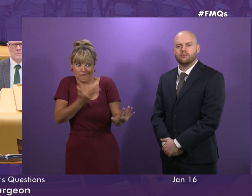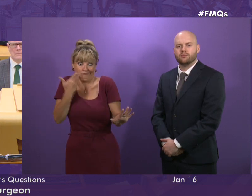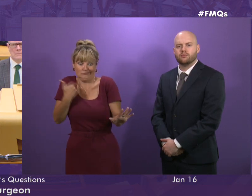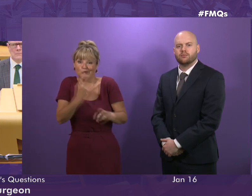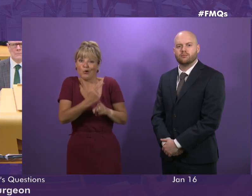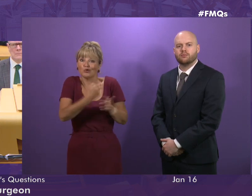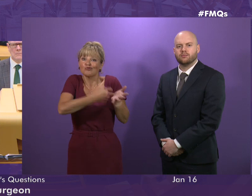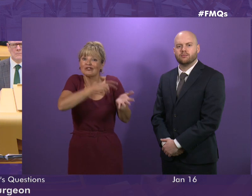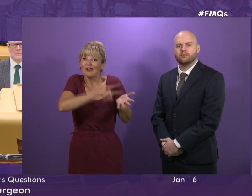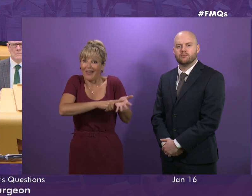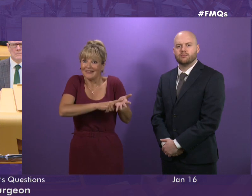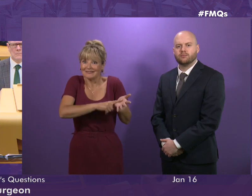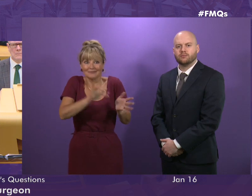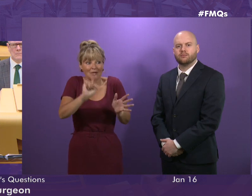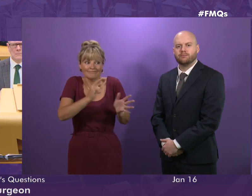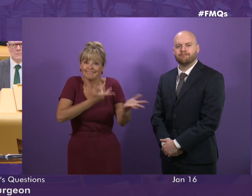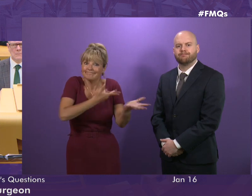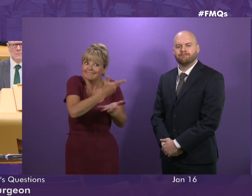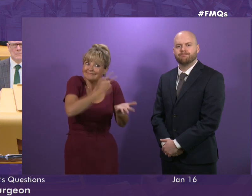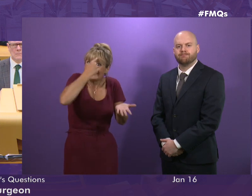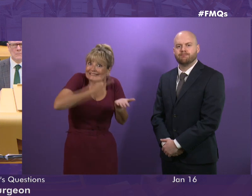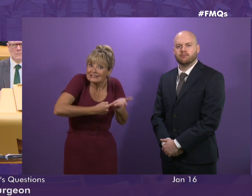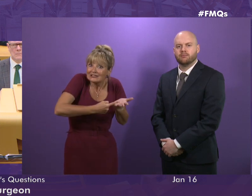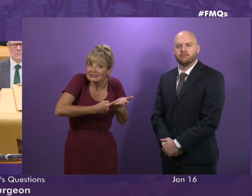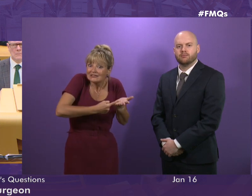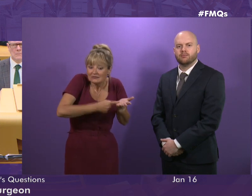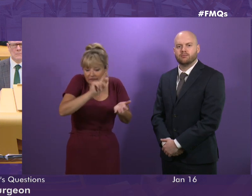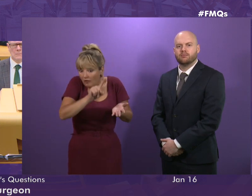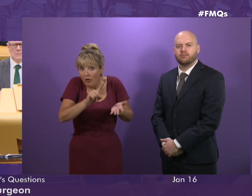entirely for the law officers, not the Scottish Government. However, I am sure that the Lord